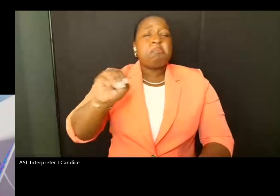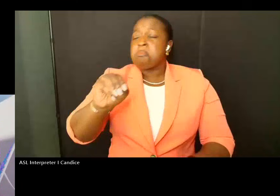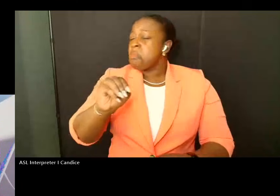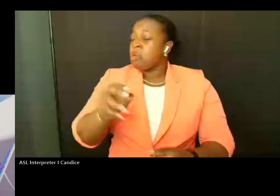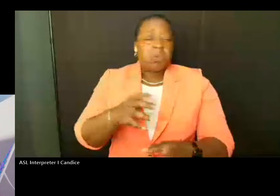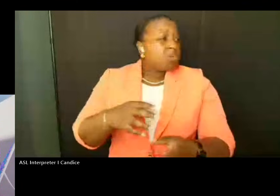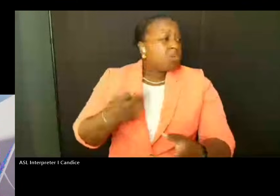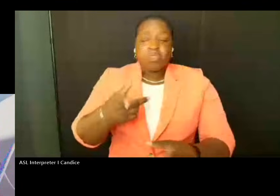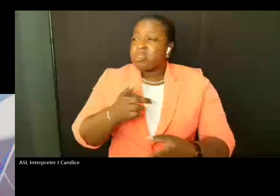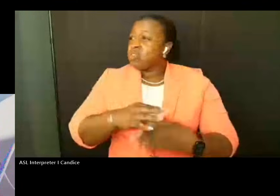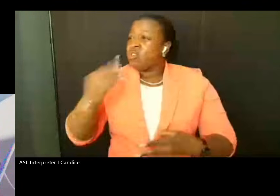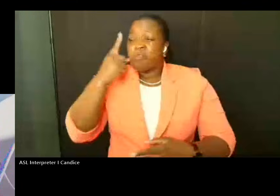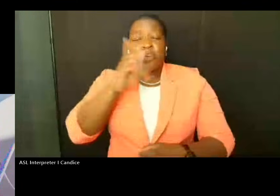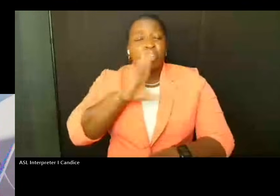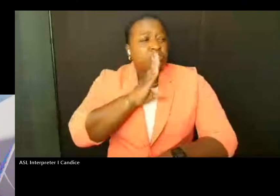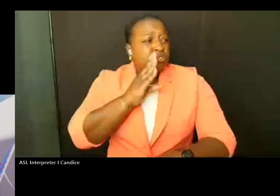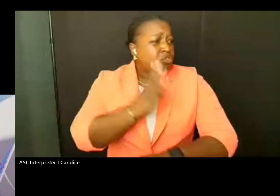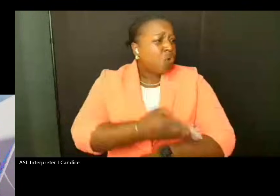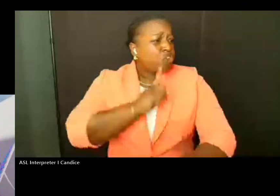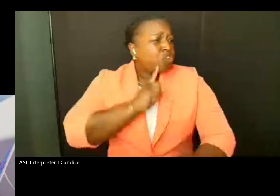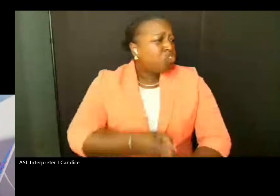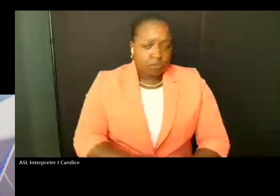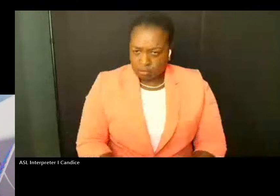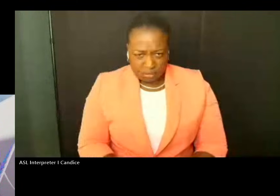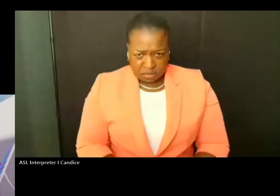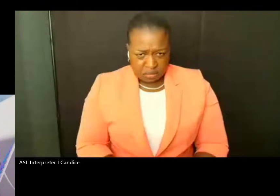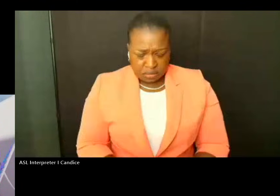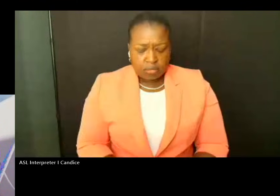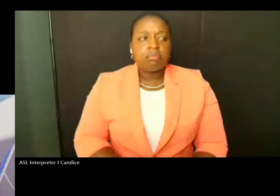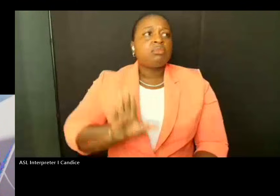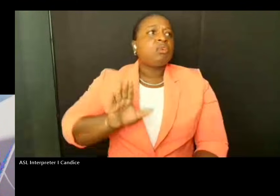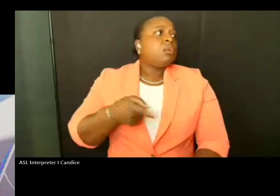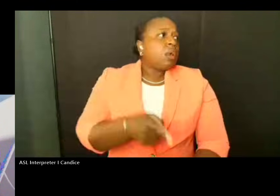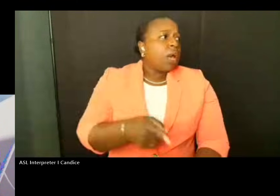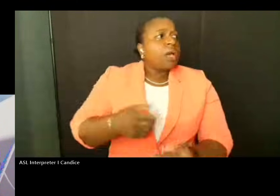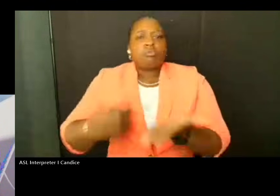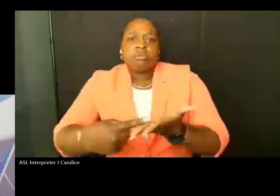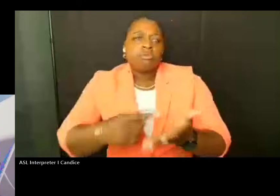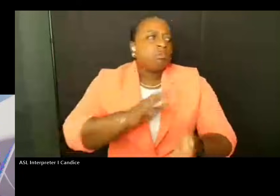They had to see if -- they had to talk to a lot -- her doctors, even the doctors up in Cincinnati,